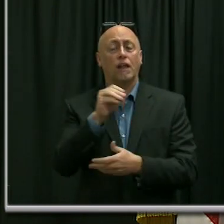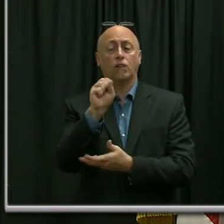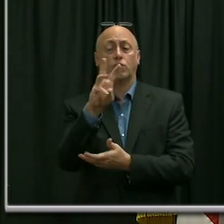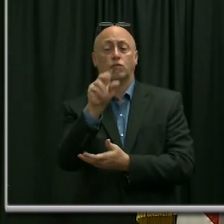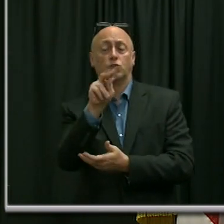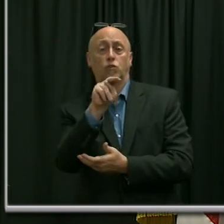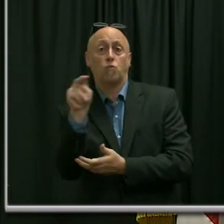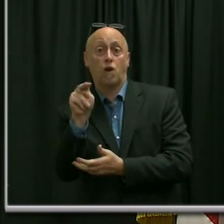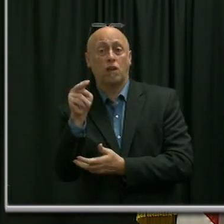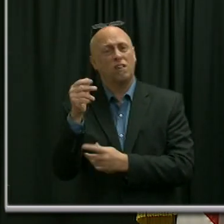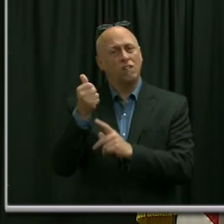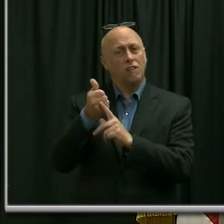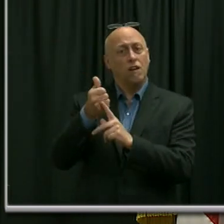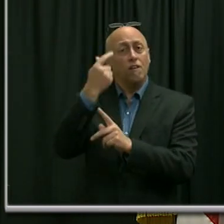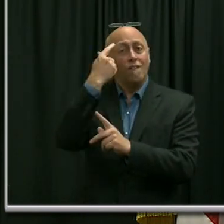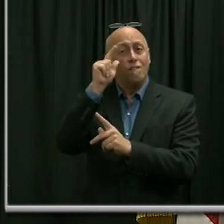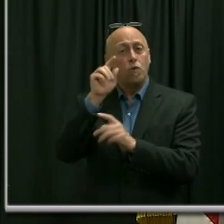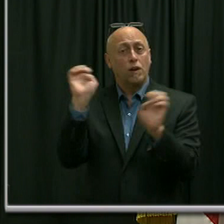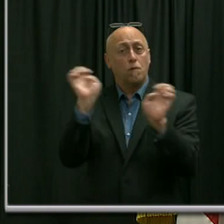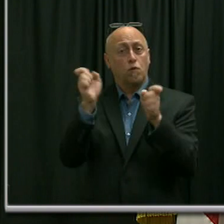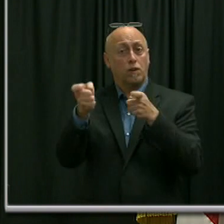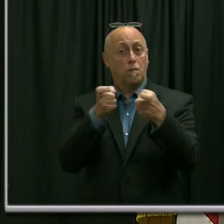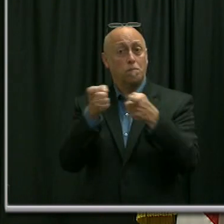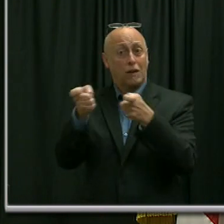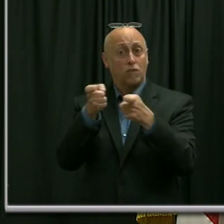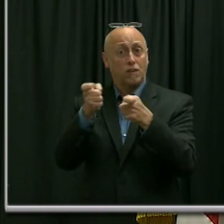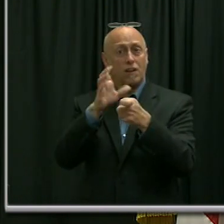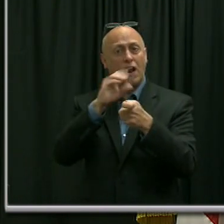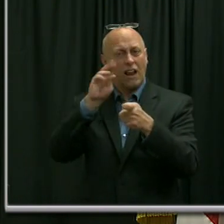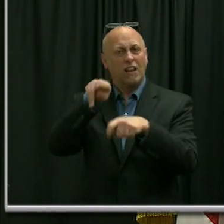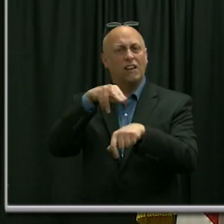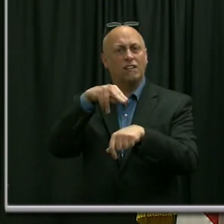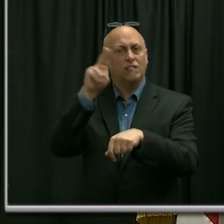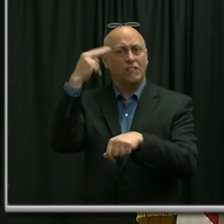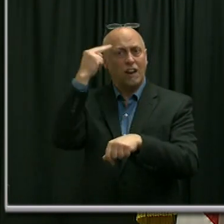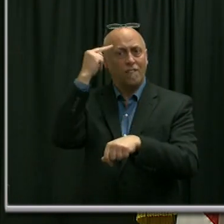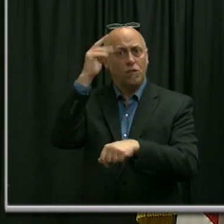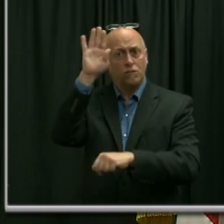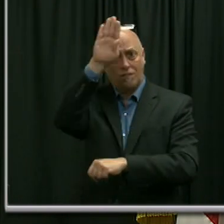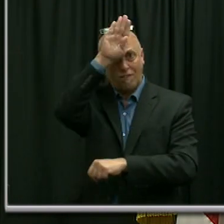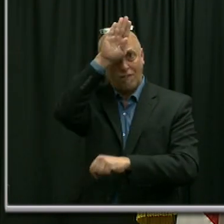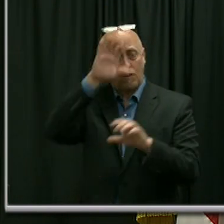DIRECTOR AND DIRECTOR CHIEF WILLIAM SWANN OF THE OFFICE OF